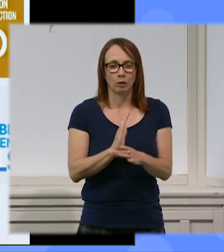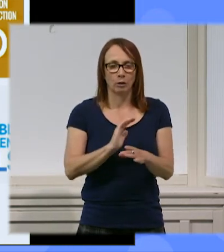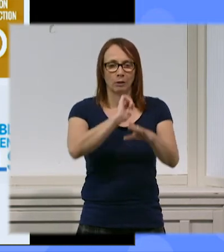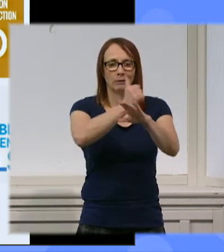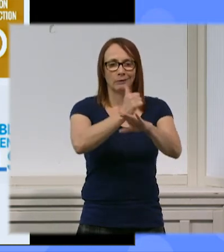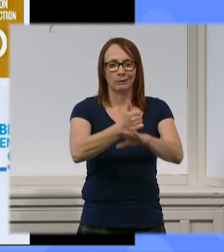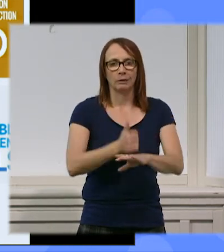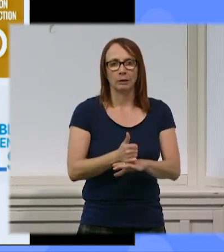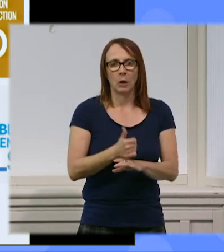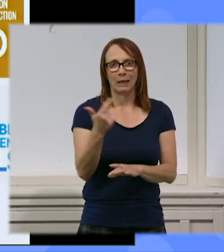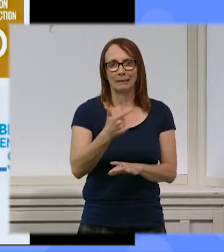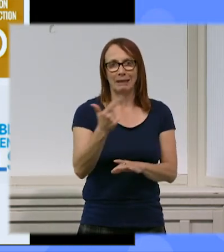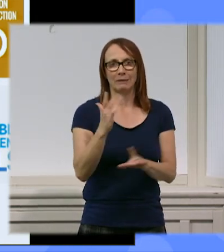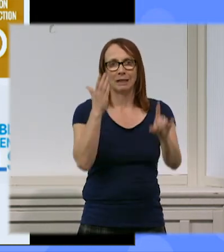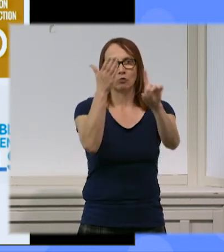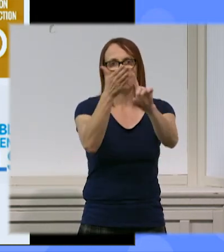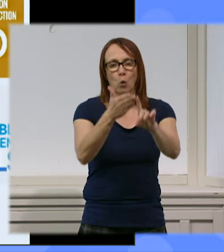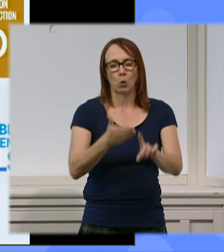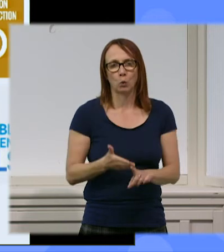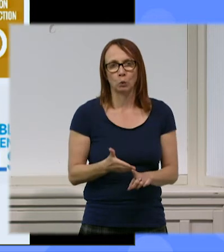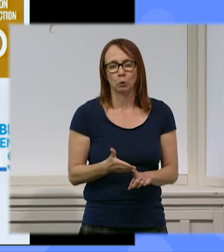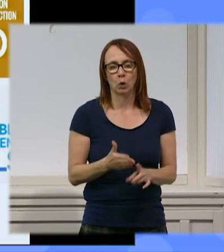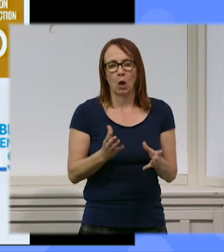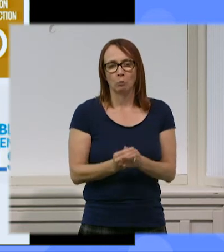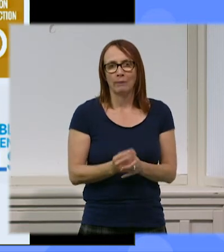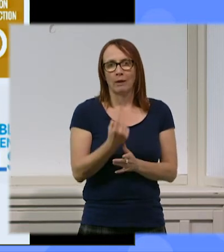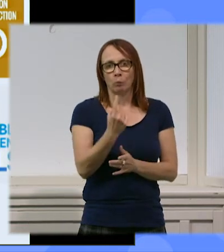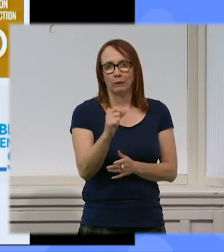underpinned by a hundred and sixty nine specific targets but UN nations are